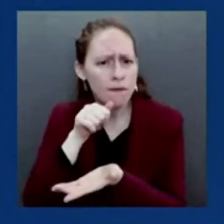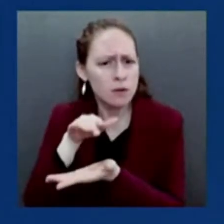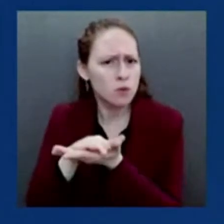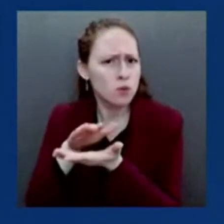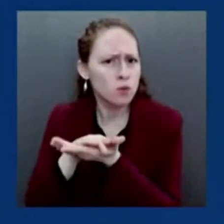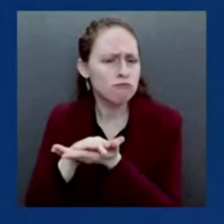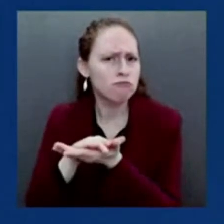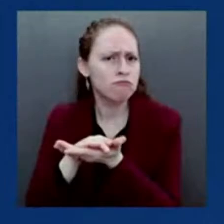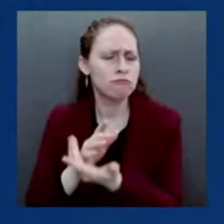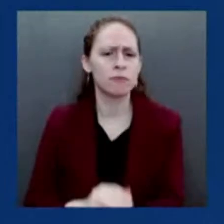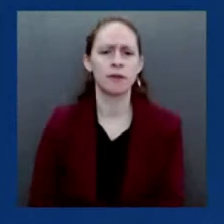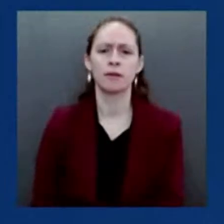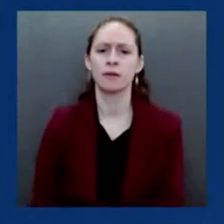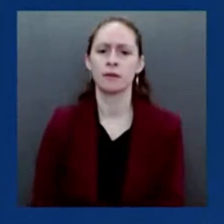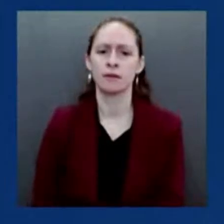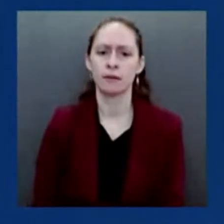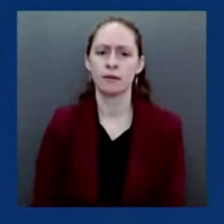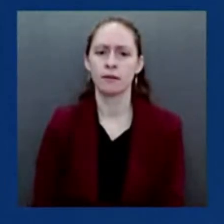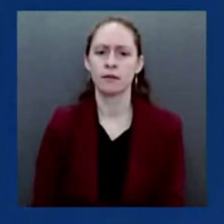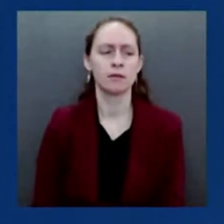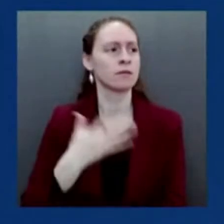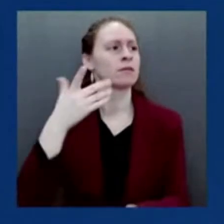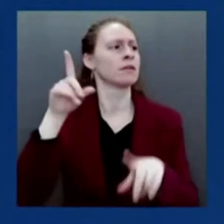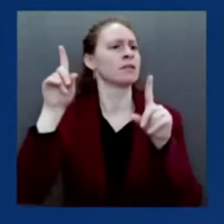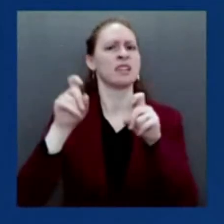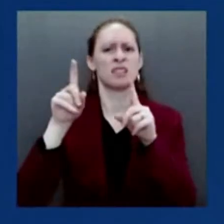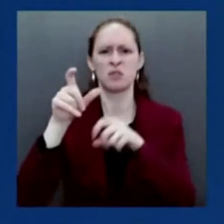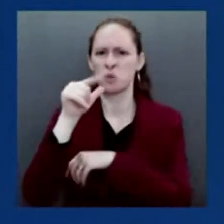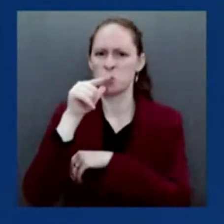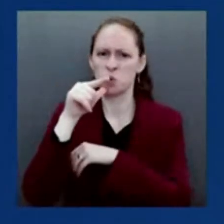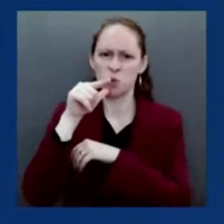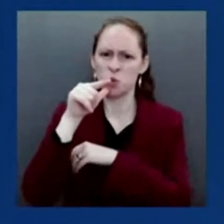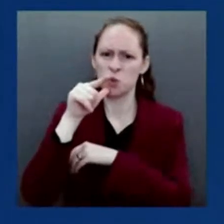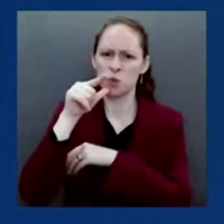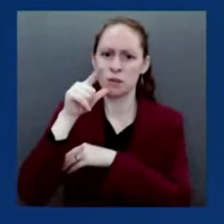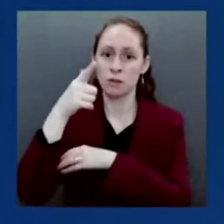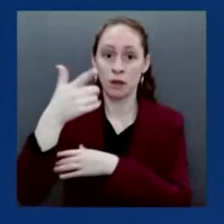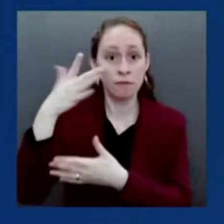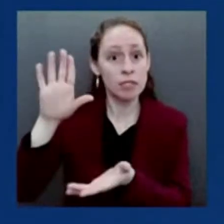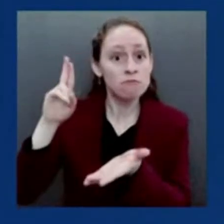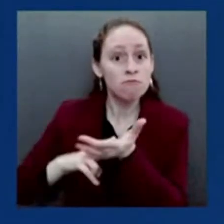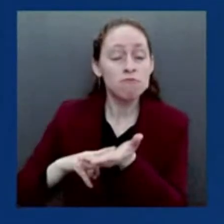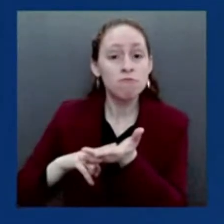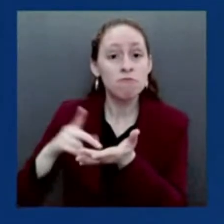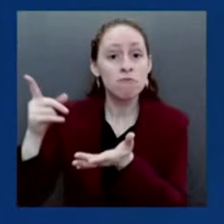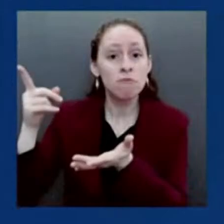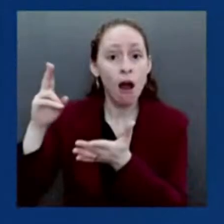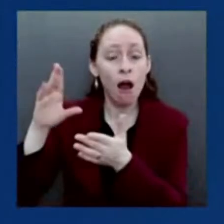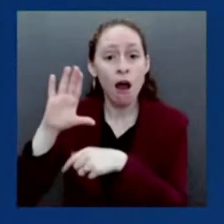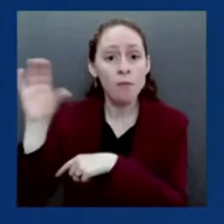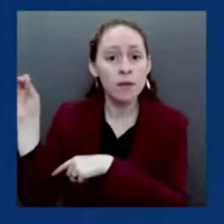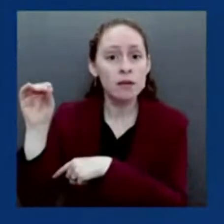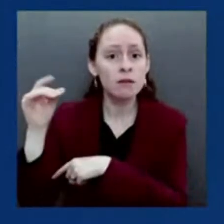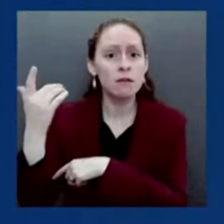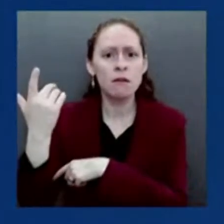ELIGIBLE TO RECEIVE THOSE TESTS